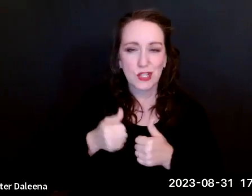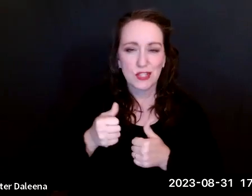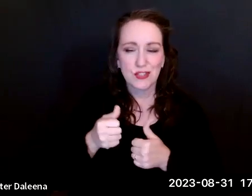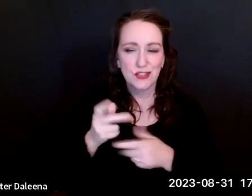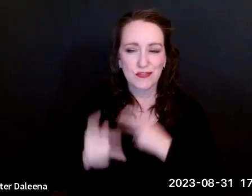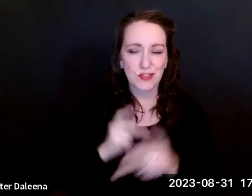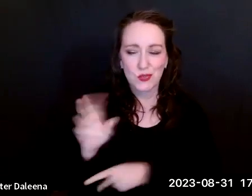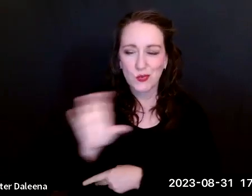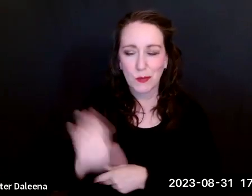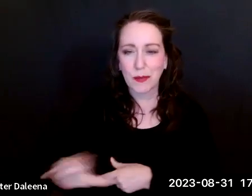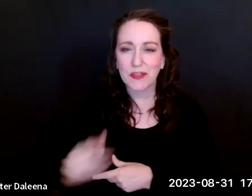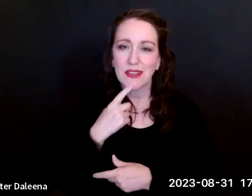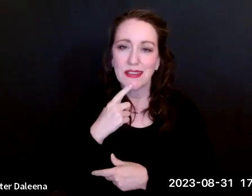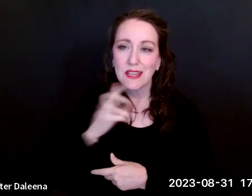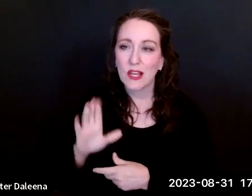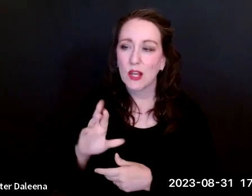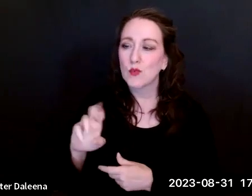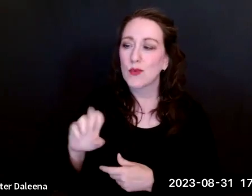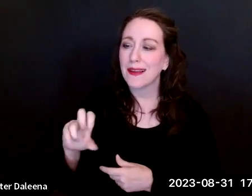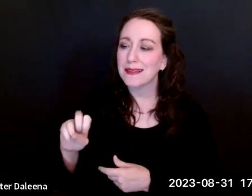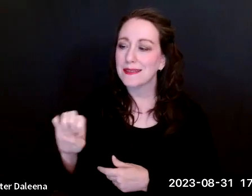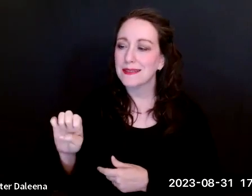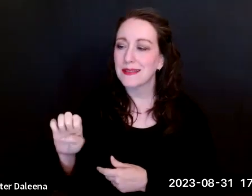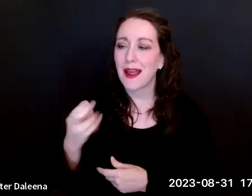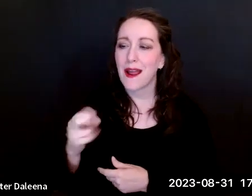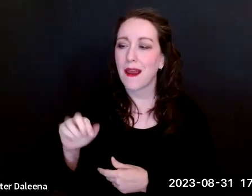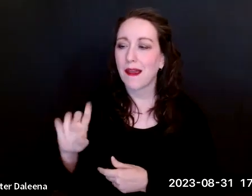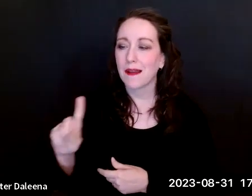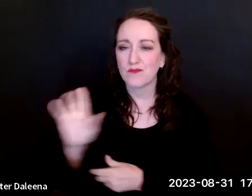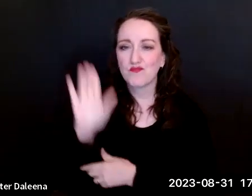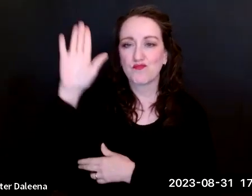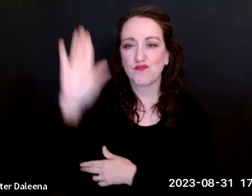it may just say raise hand but in either case this is how you would erase your hand